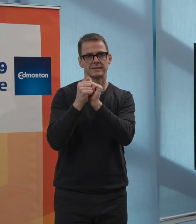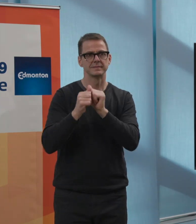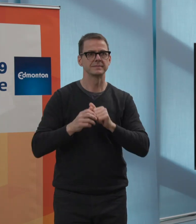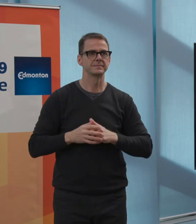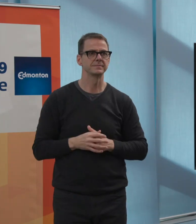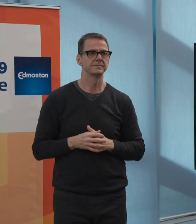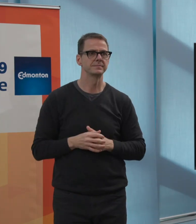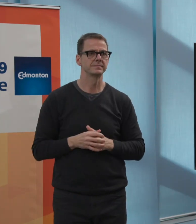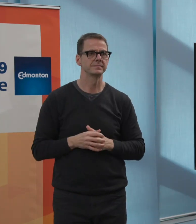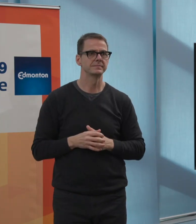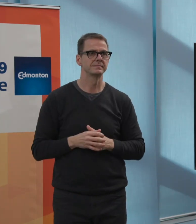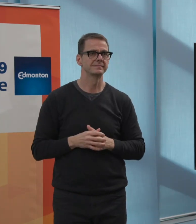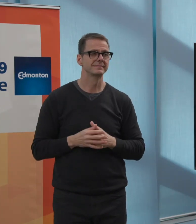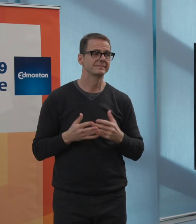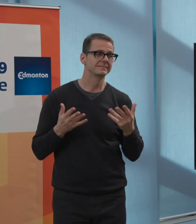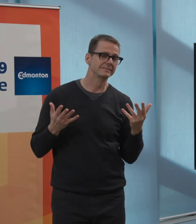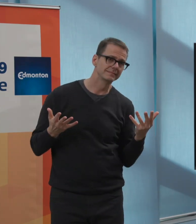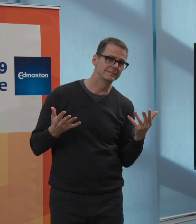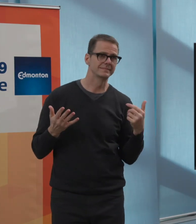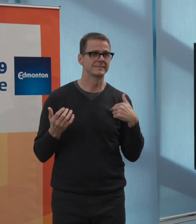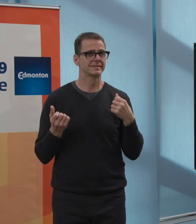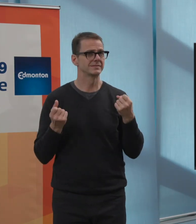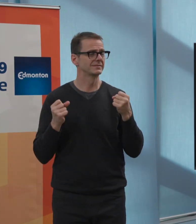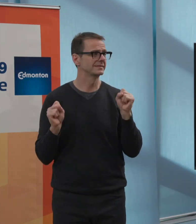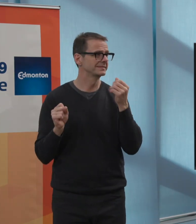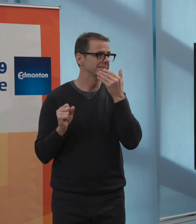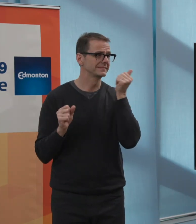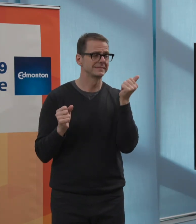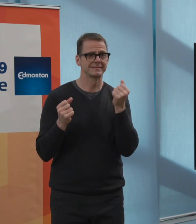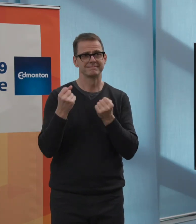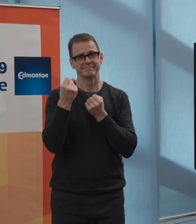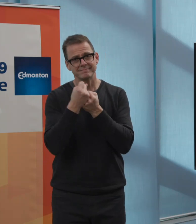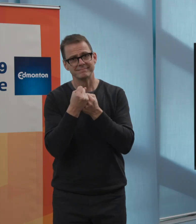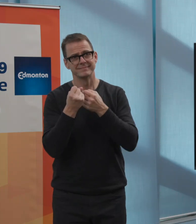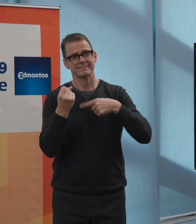we support our staff as much as possible while also balancing organizational